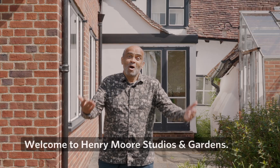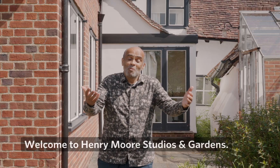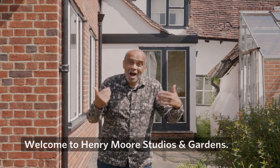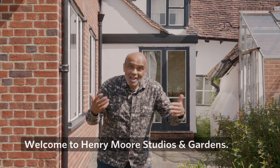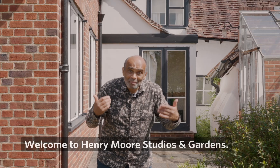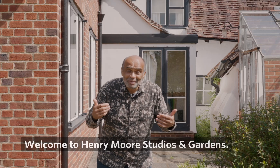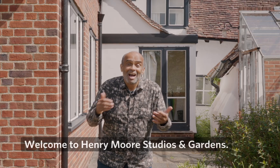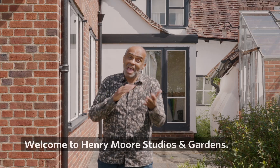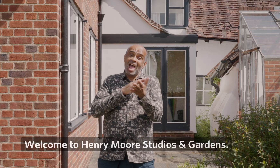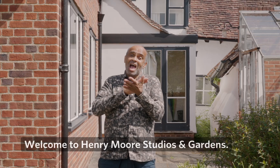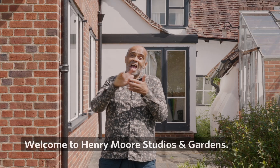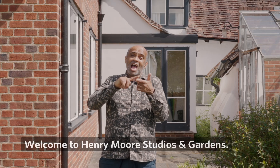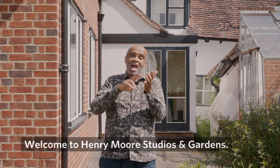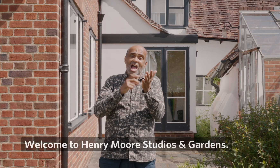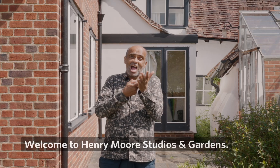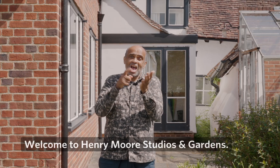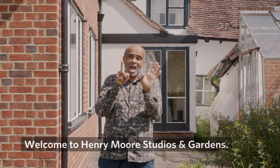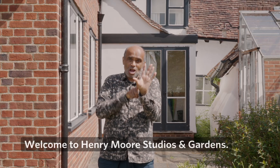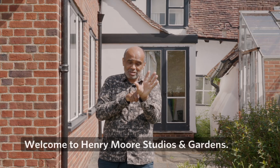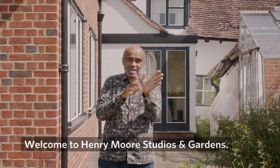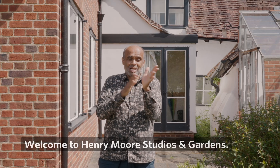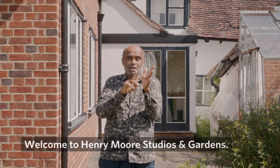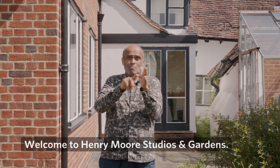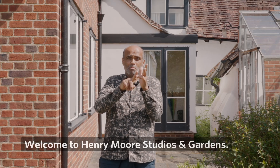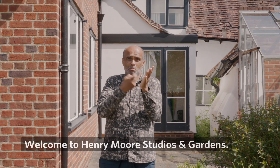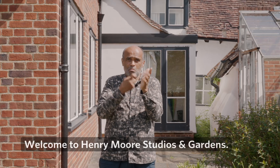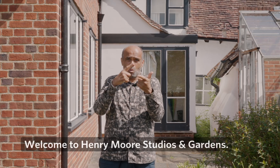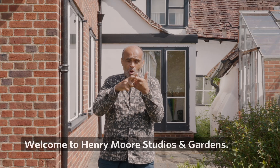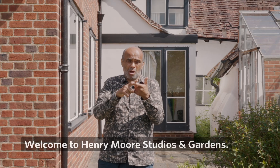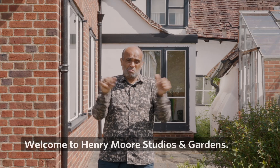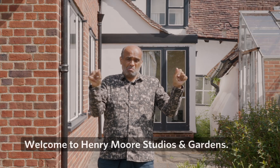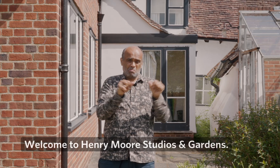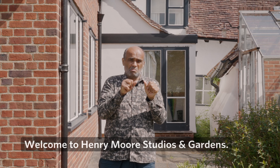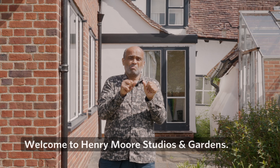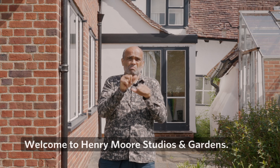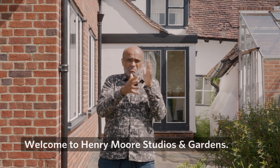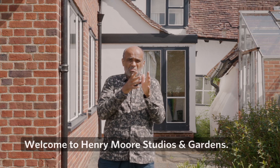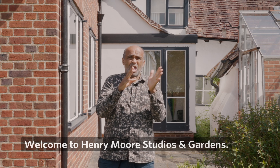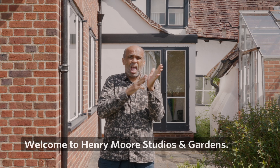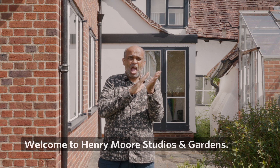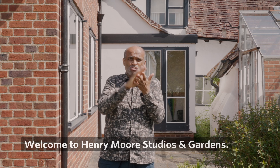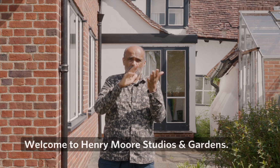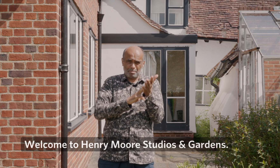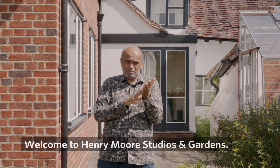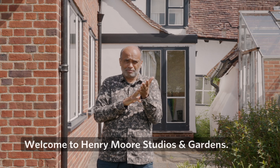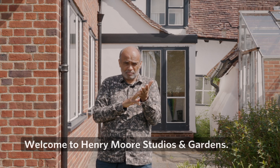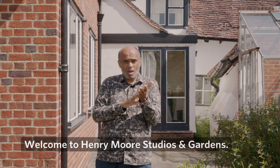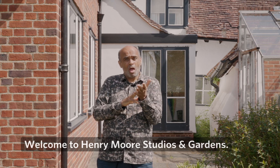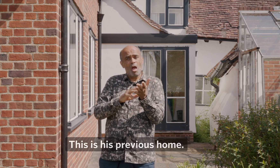Welcome to Henry Moore Studios & Gardens.